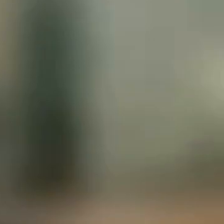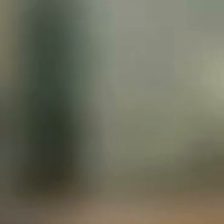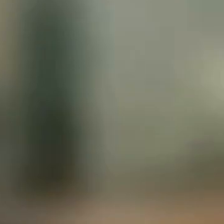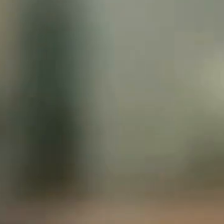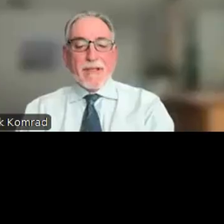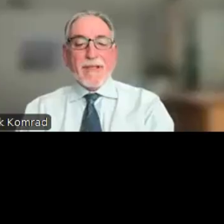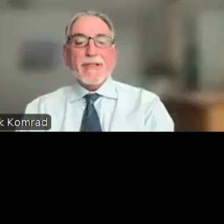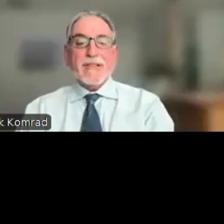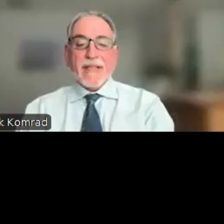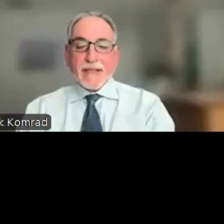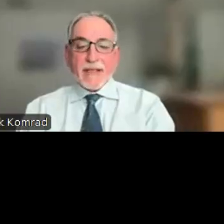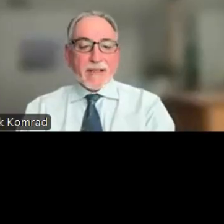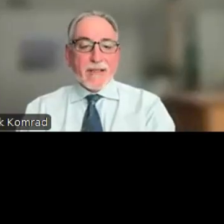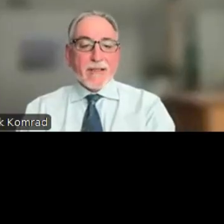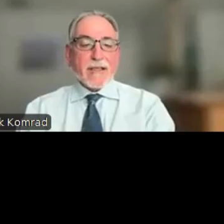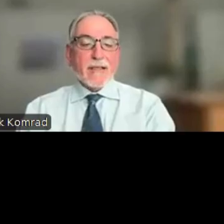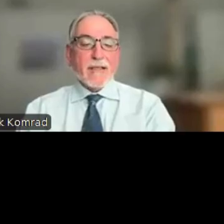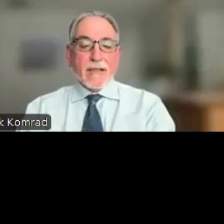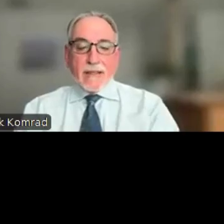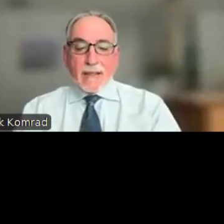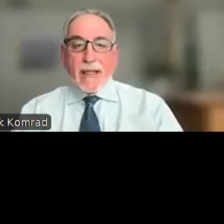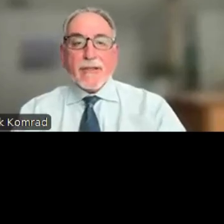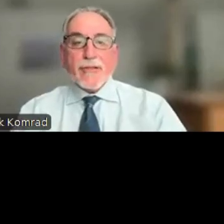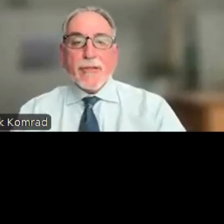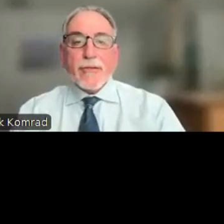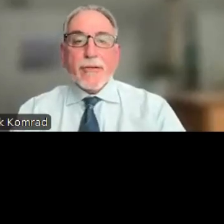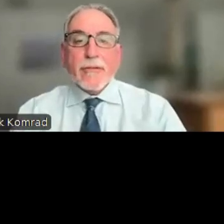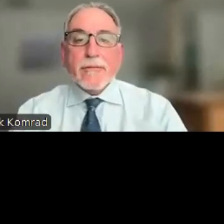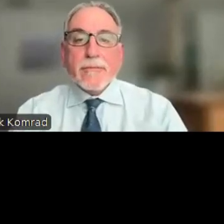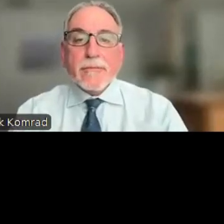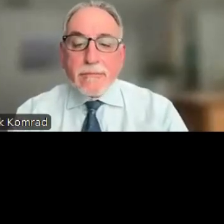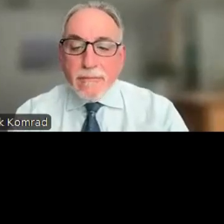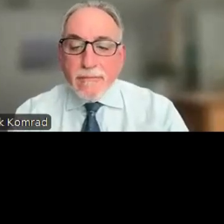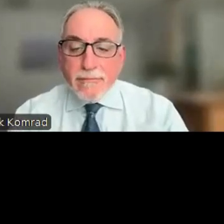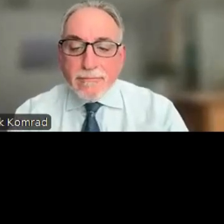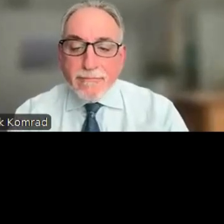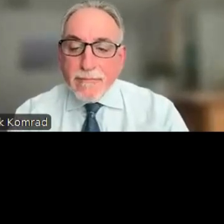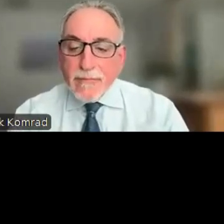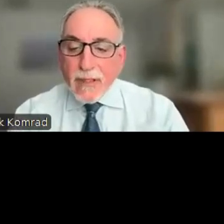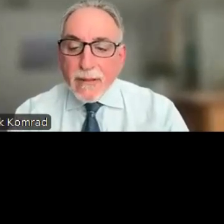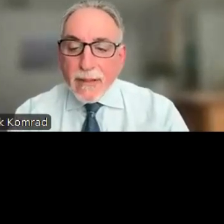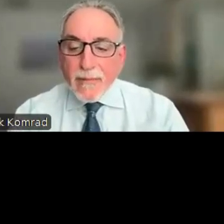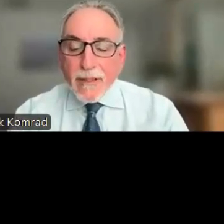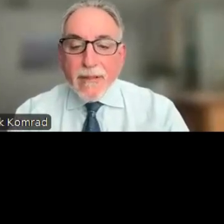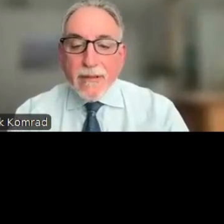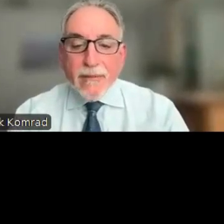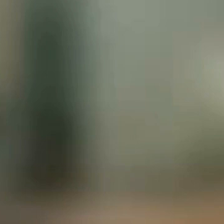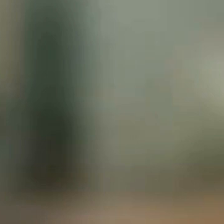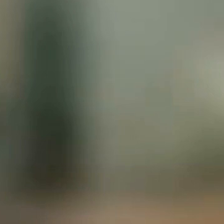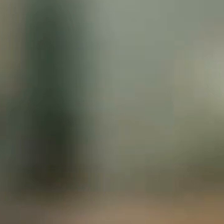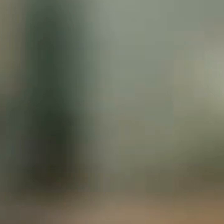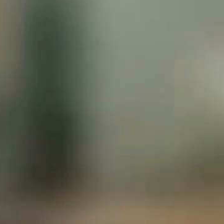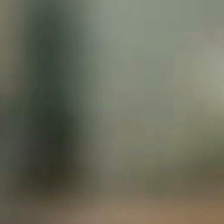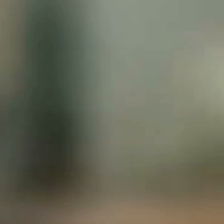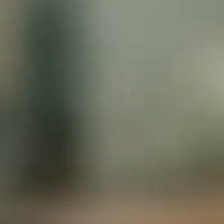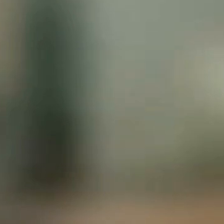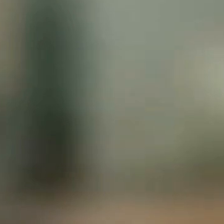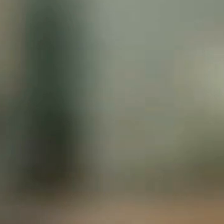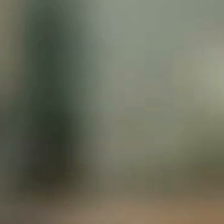technically get to wait a minute, get to the right share